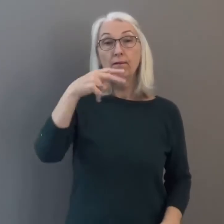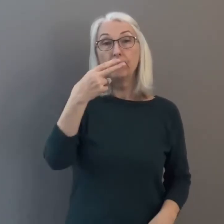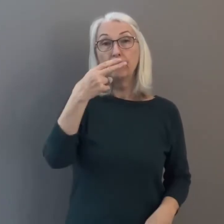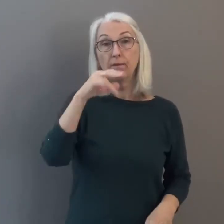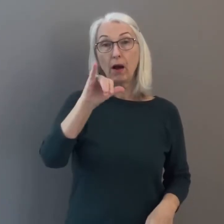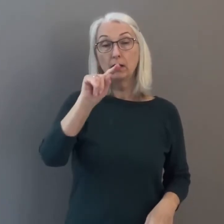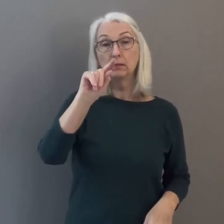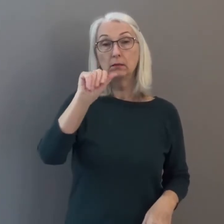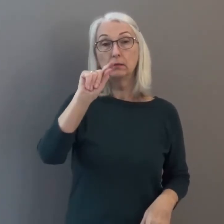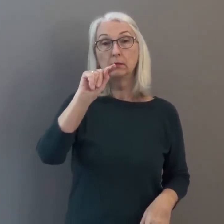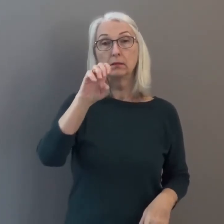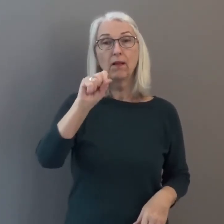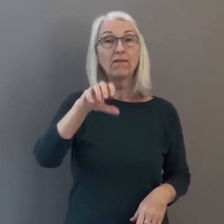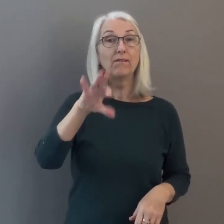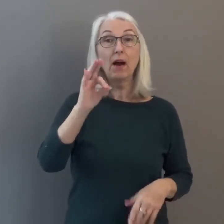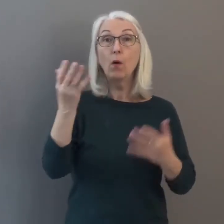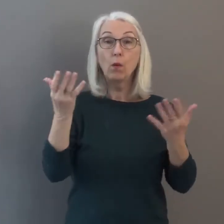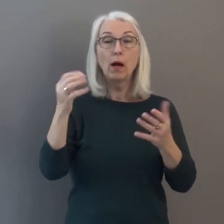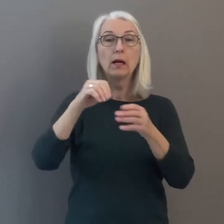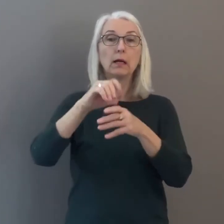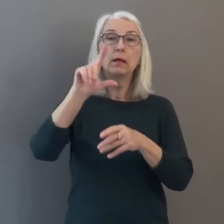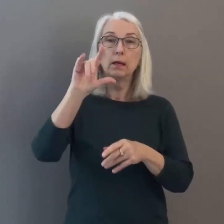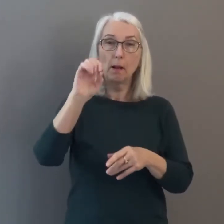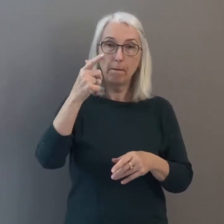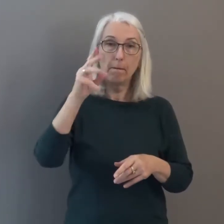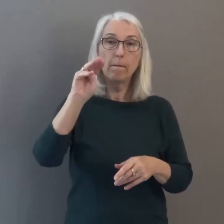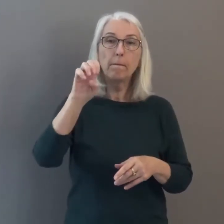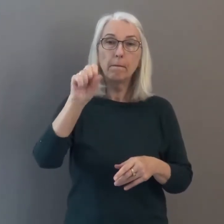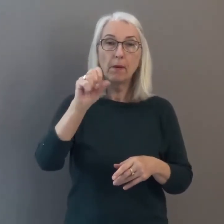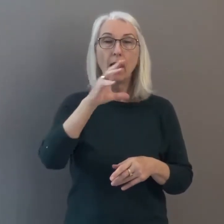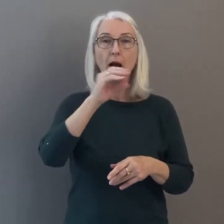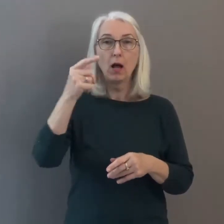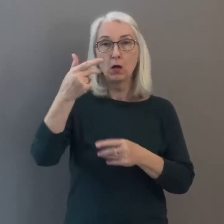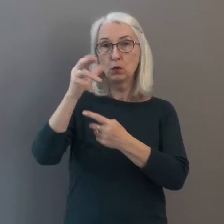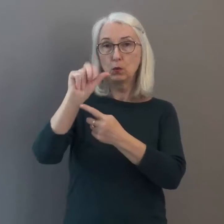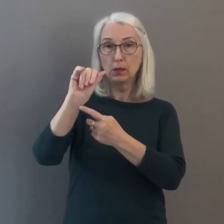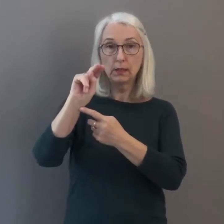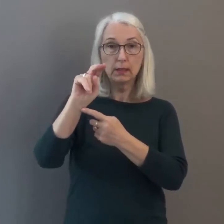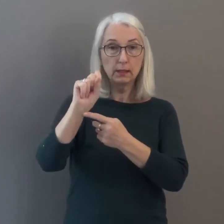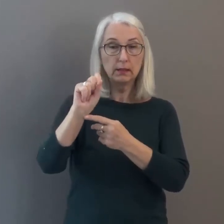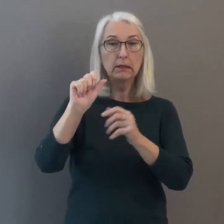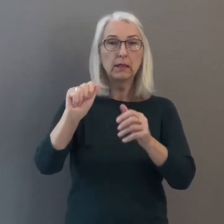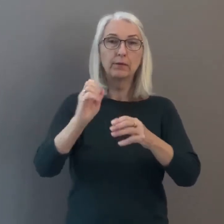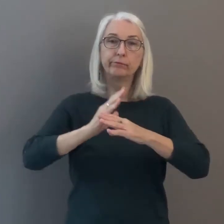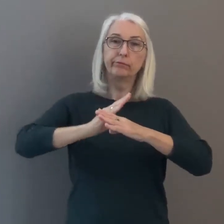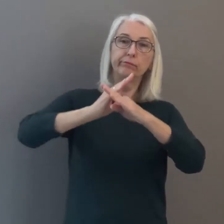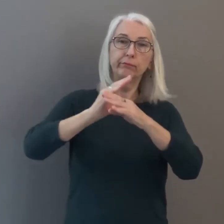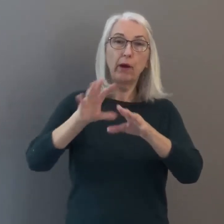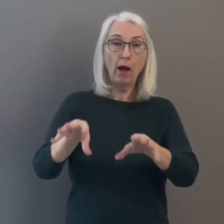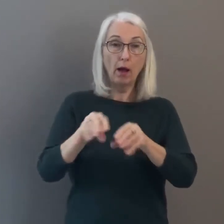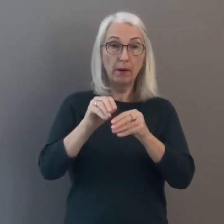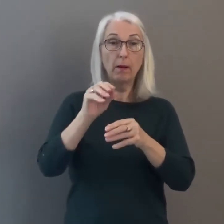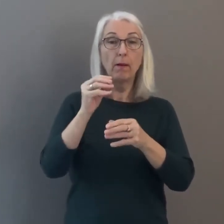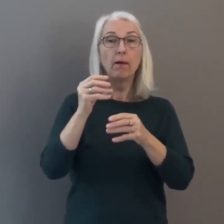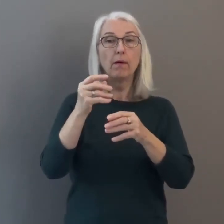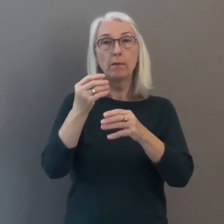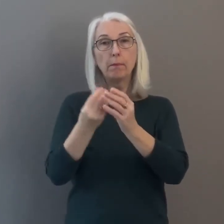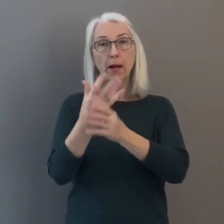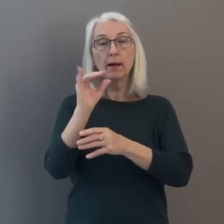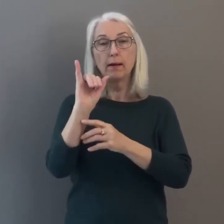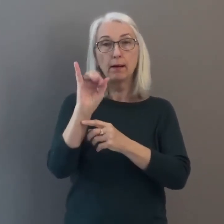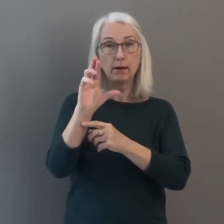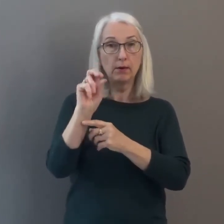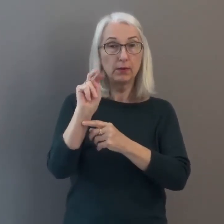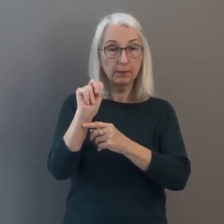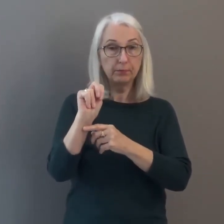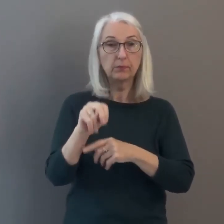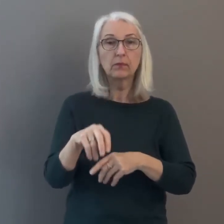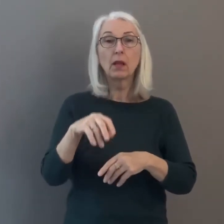Phytates found in legumes and grains, can inhibit the absorption of plant iron.